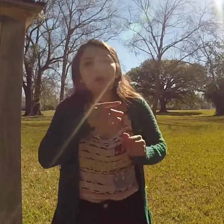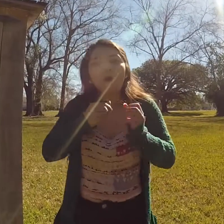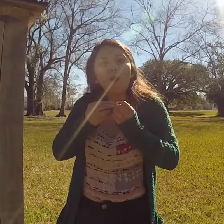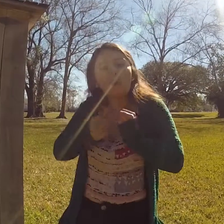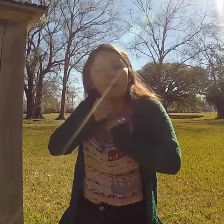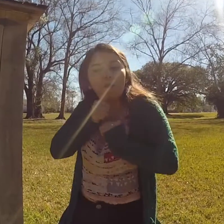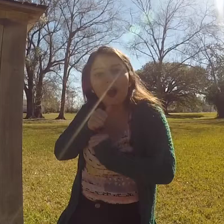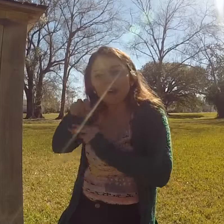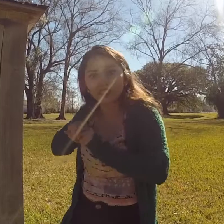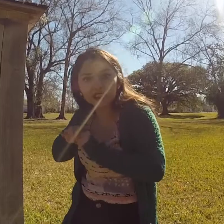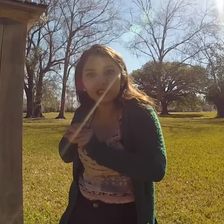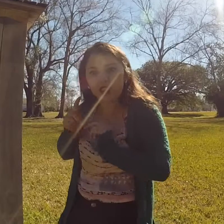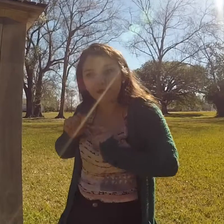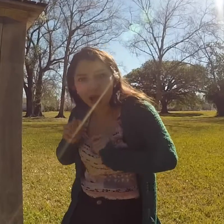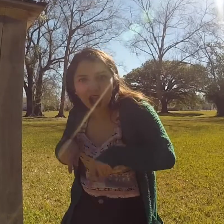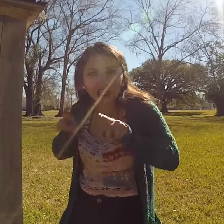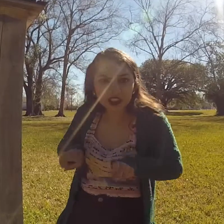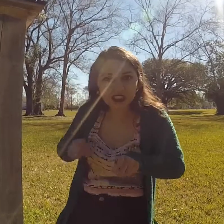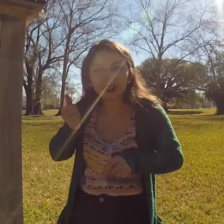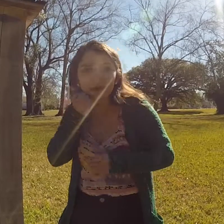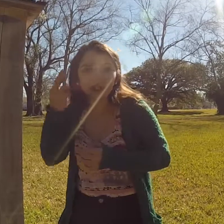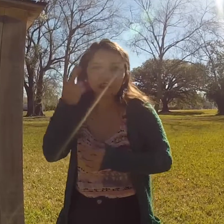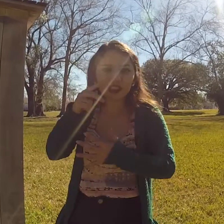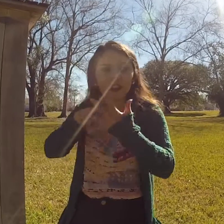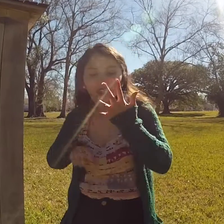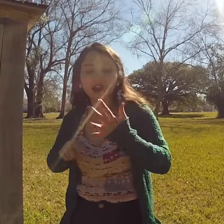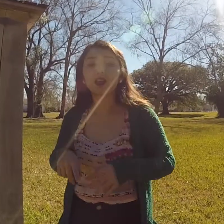However, as for women, they needed more privacy, sitting down, such as menstruation and other reasons